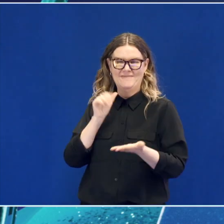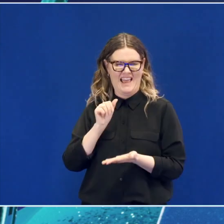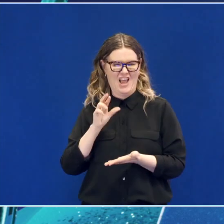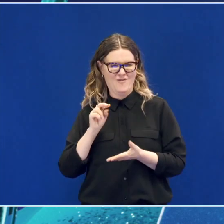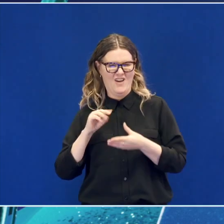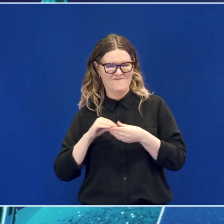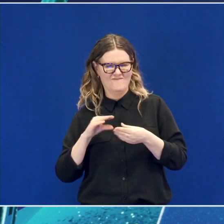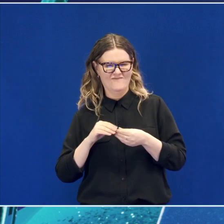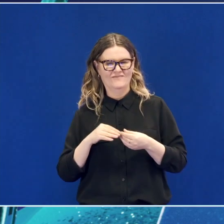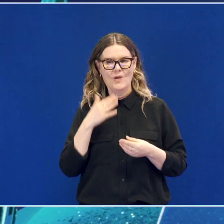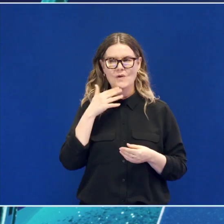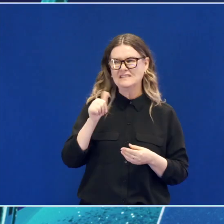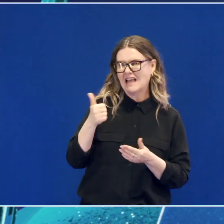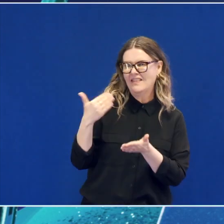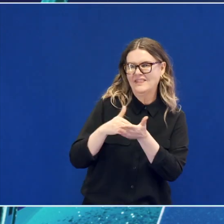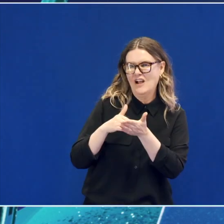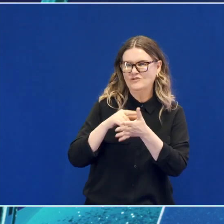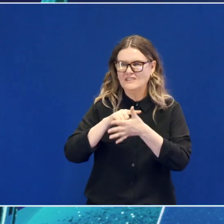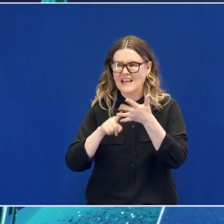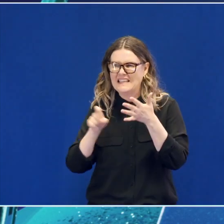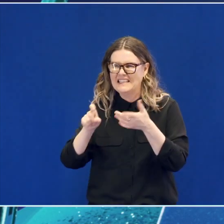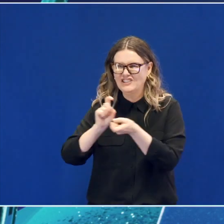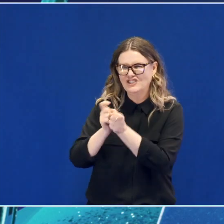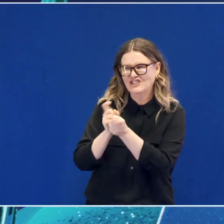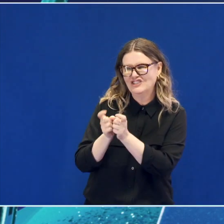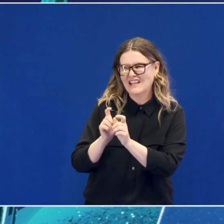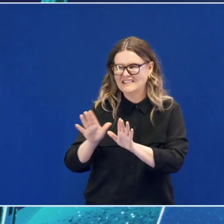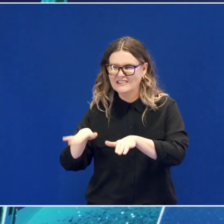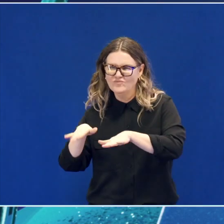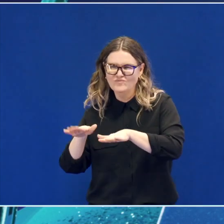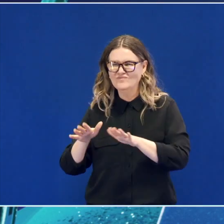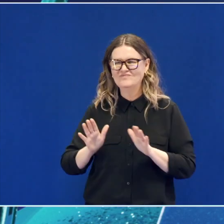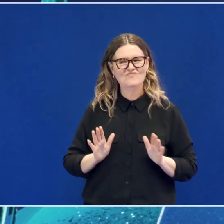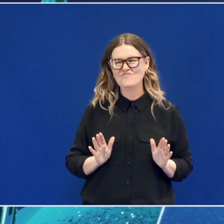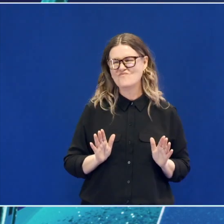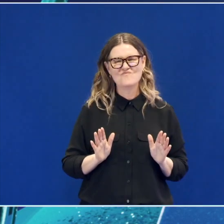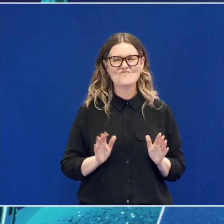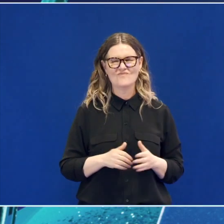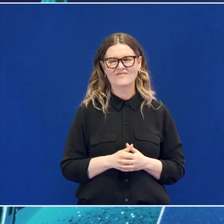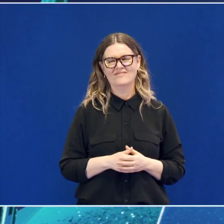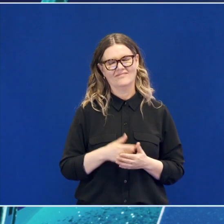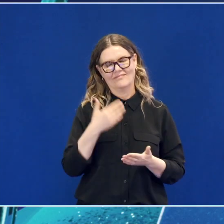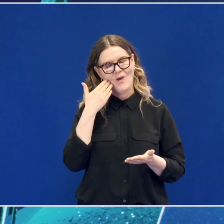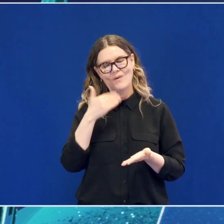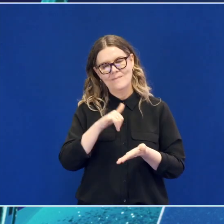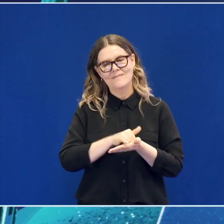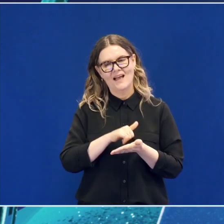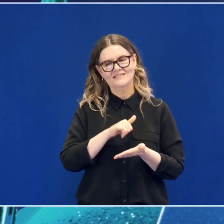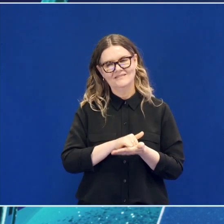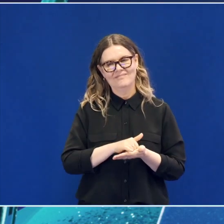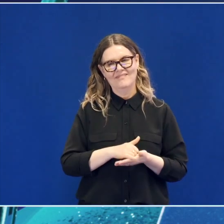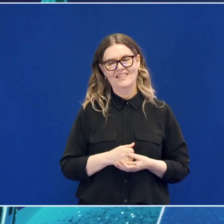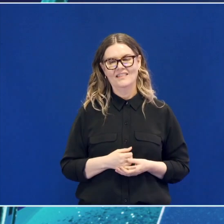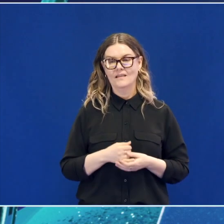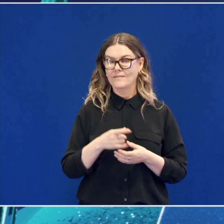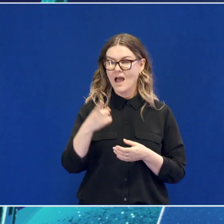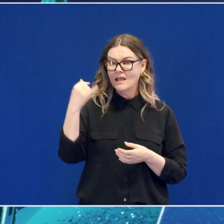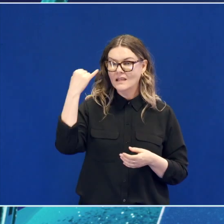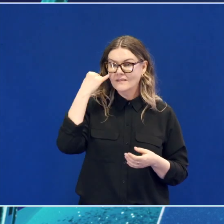Like those teams cannot parse that, right, like it's just not possible to go through that. So if you want to commit to open source, which I highly recommend,